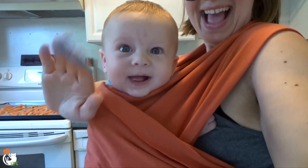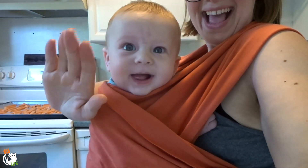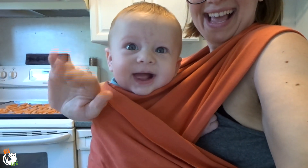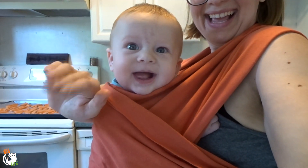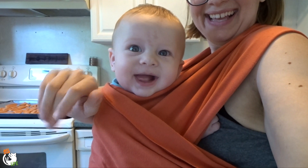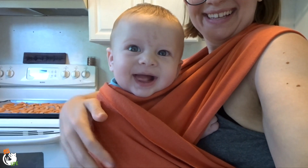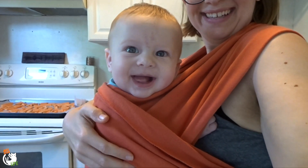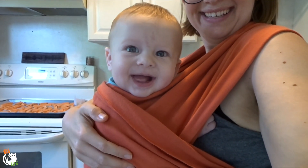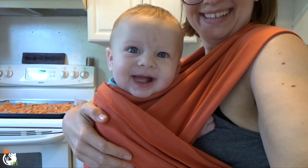Say hello!